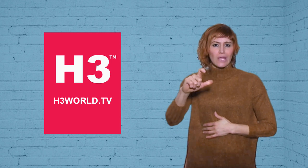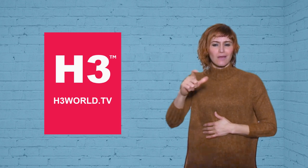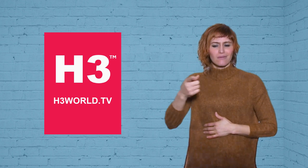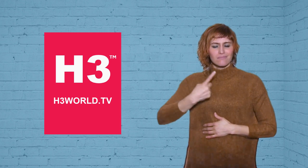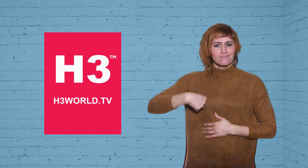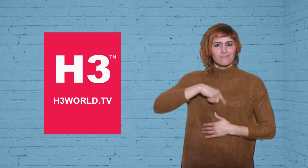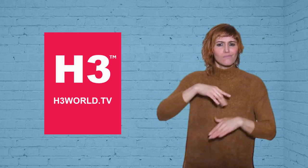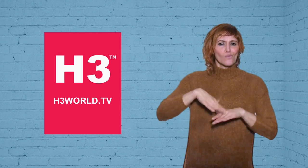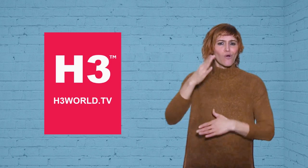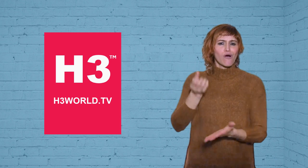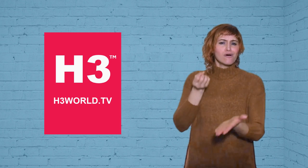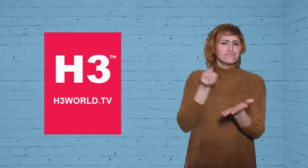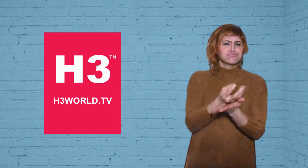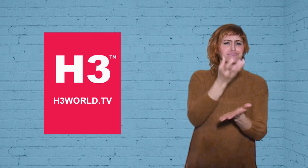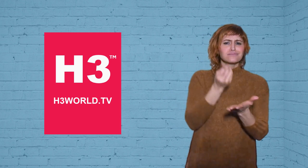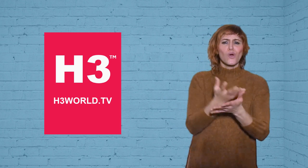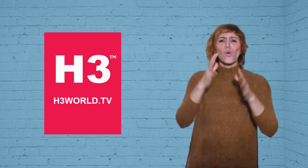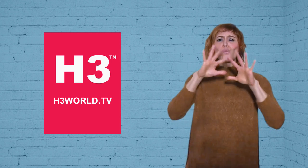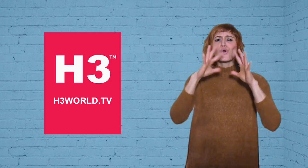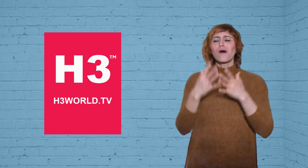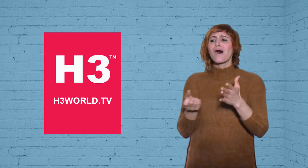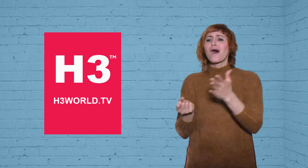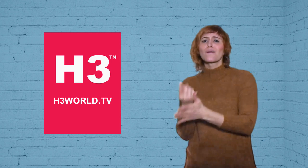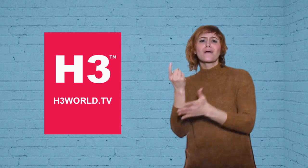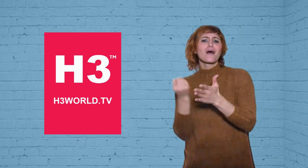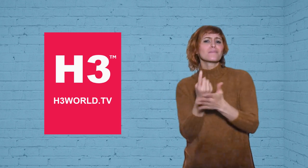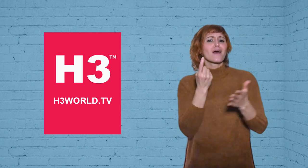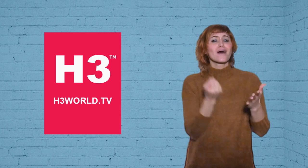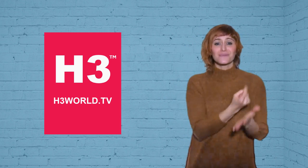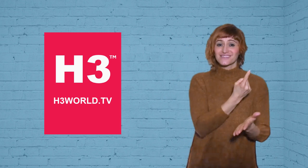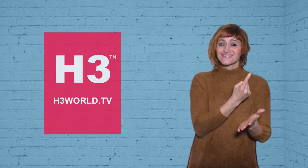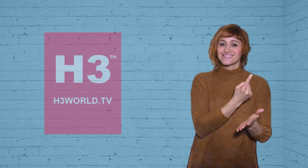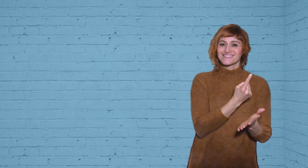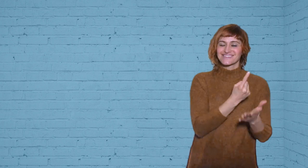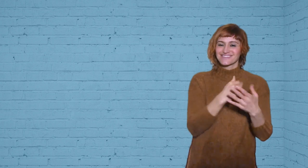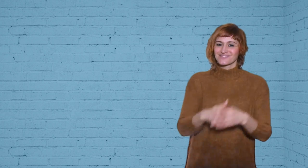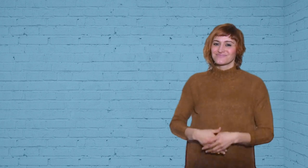for more news around the world!